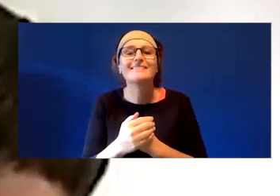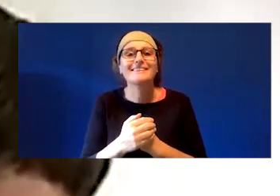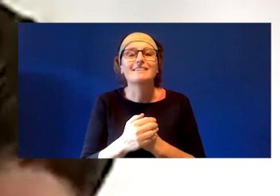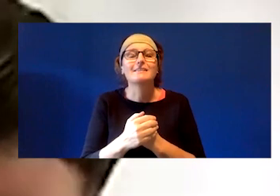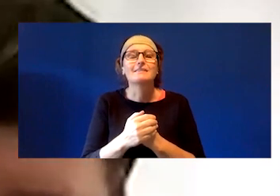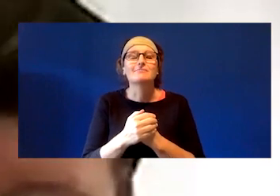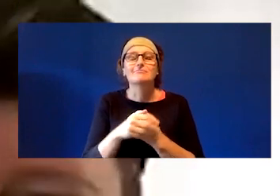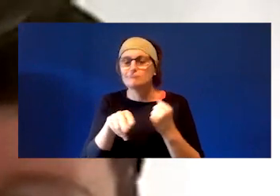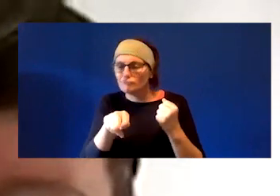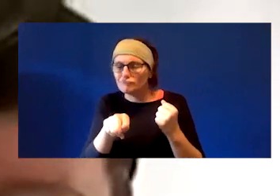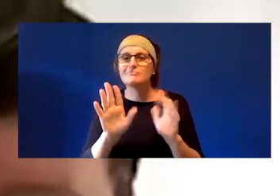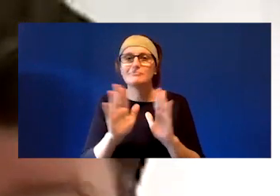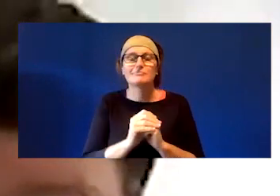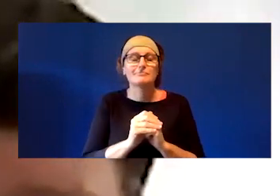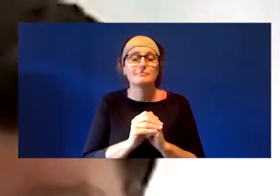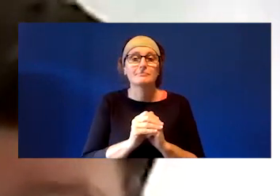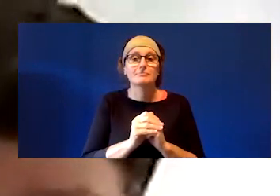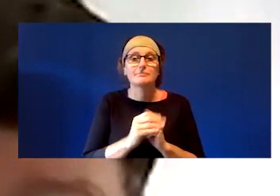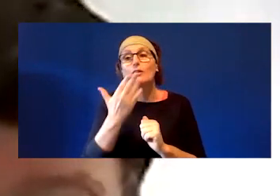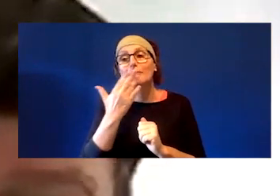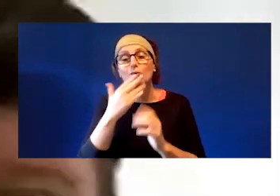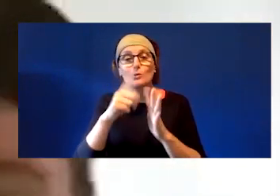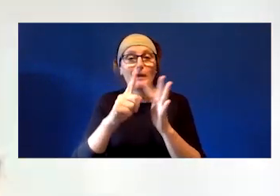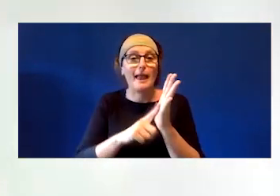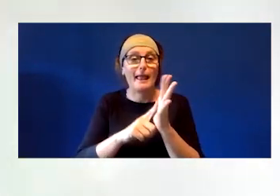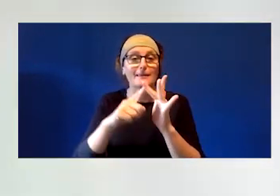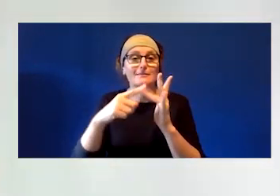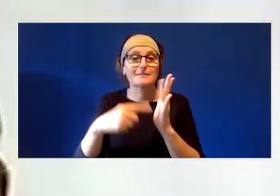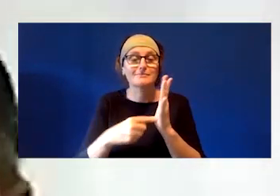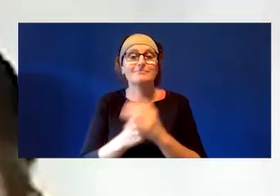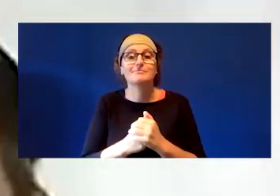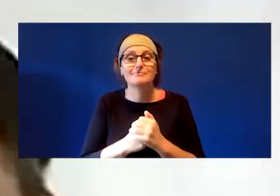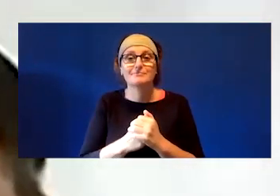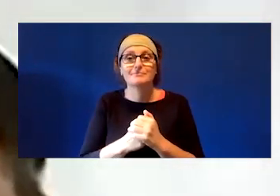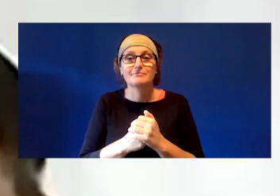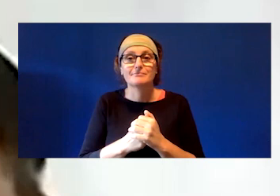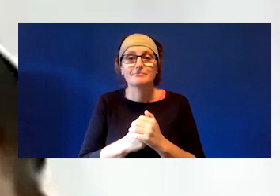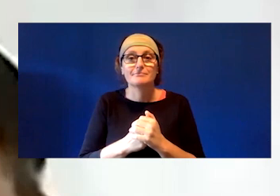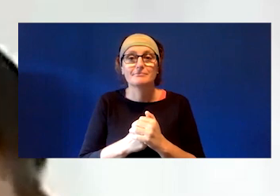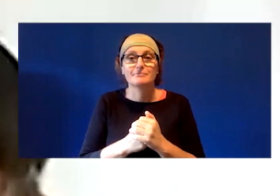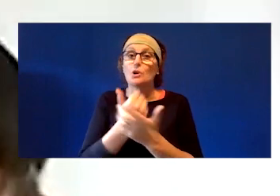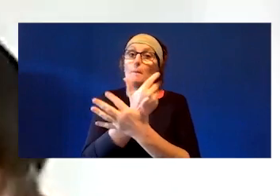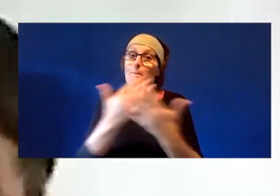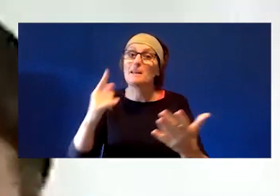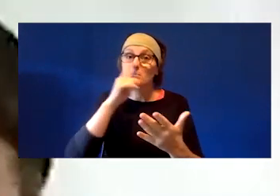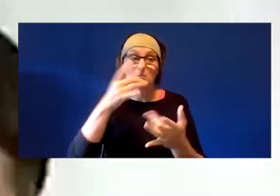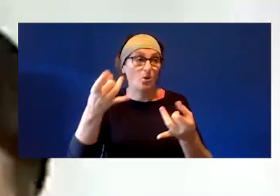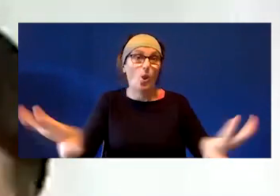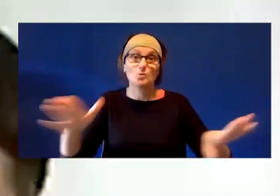thank you, Elliott! (LAUGHS Yeah. A lot of people have lost a lot of work.